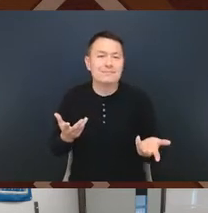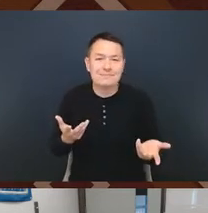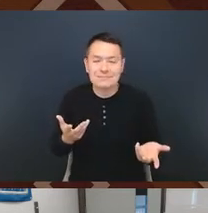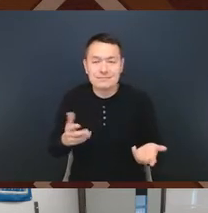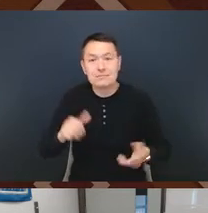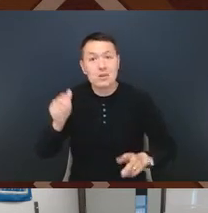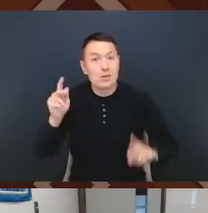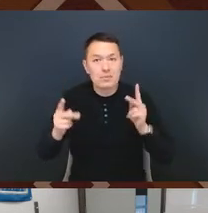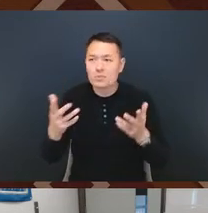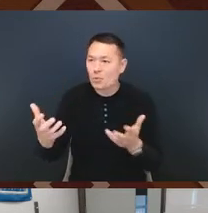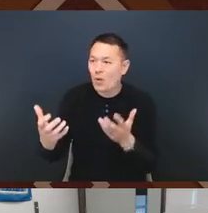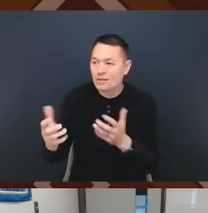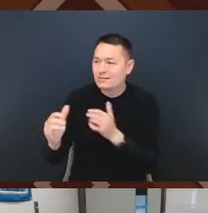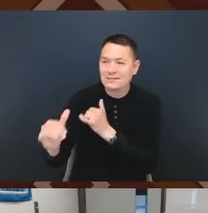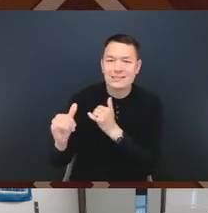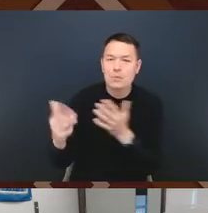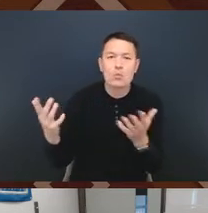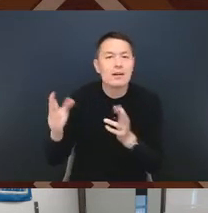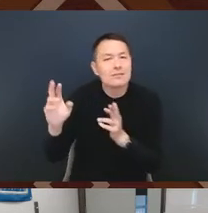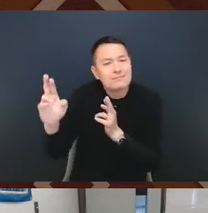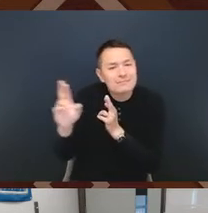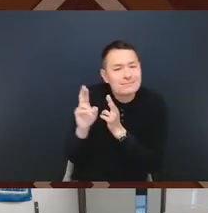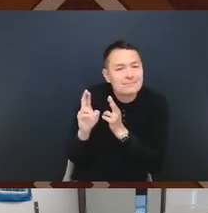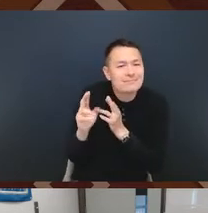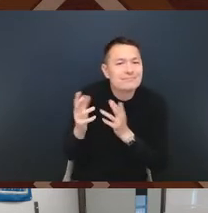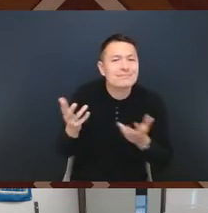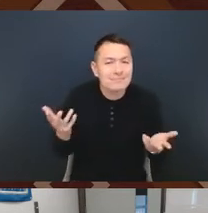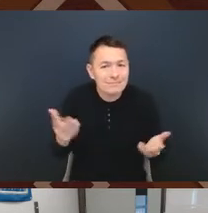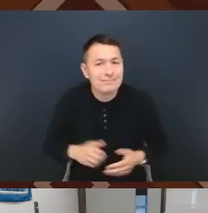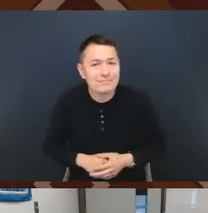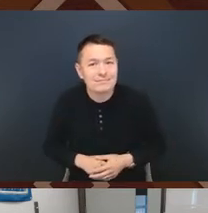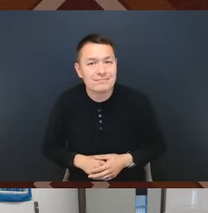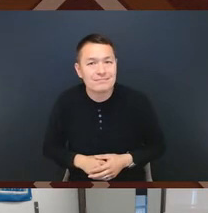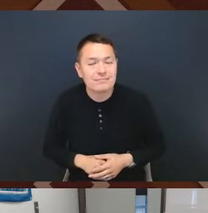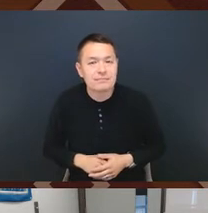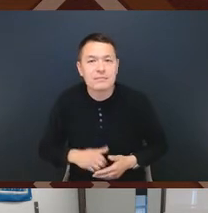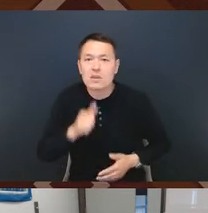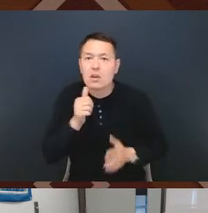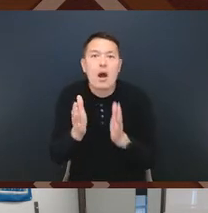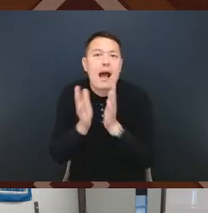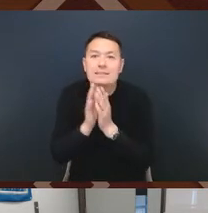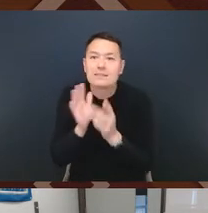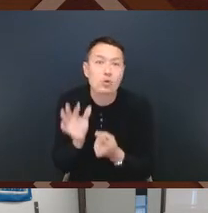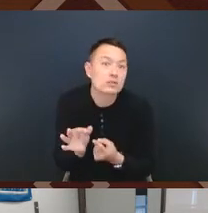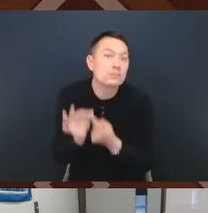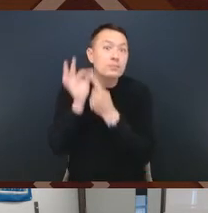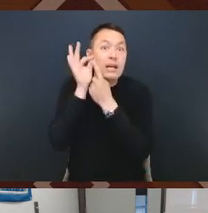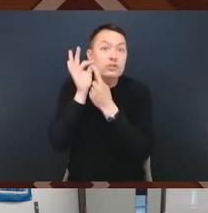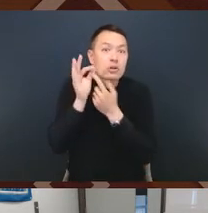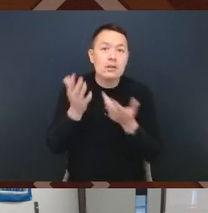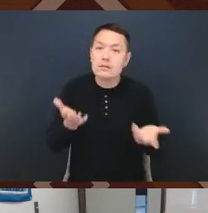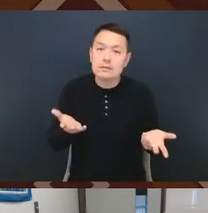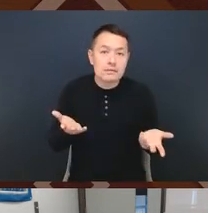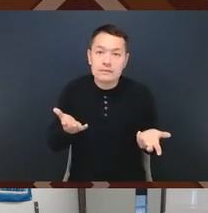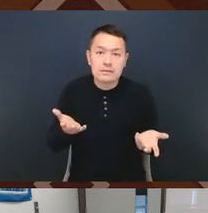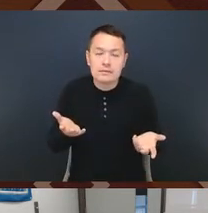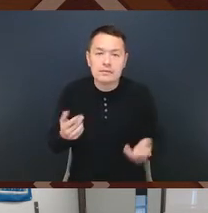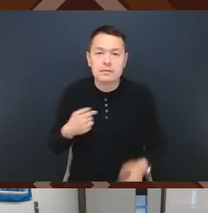the same treatment. You know, we're not asking for anything special. And so when I look at anti-Asian violence,